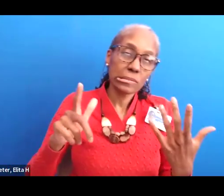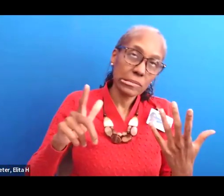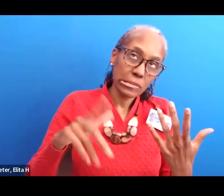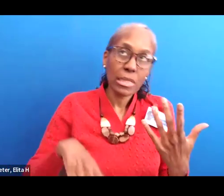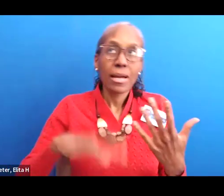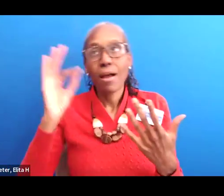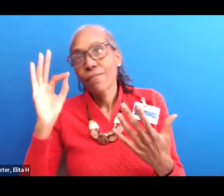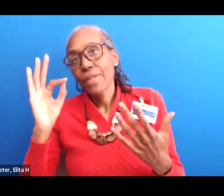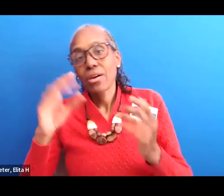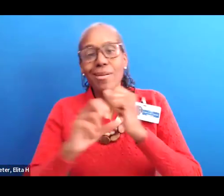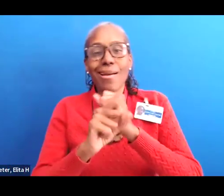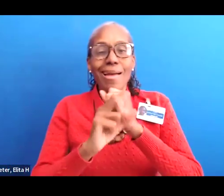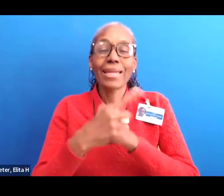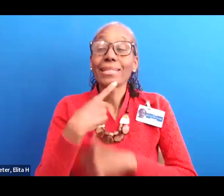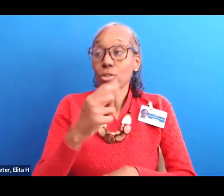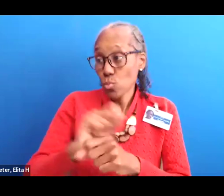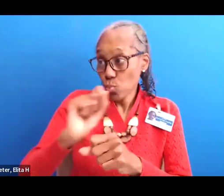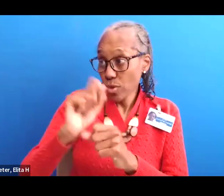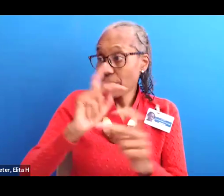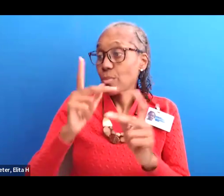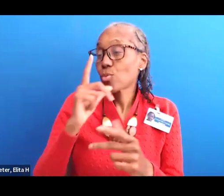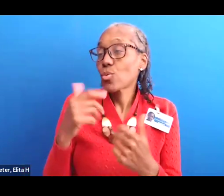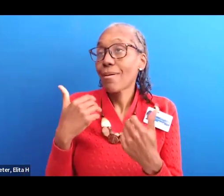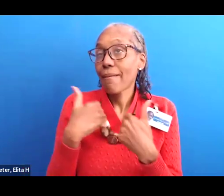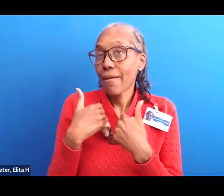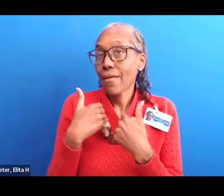I found an ad that said it worked for people who have spinal cord